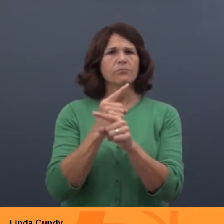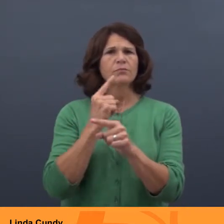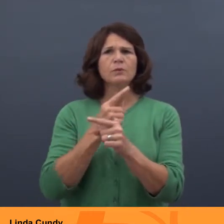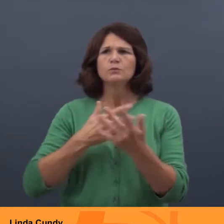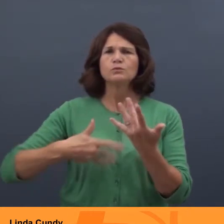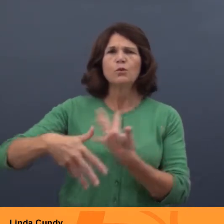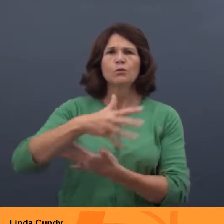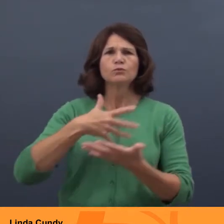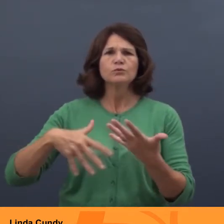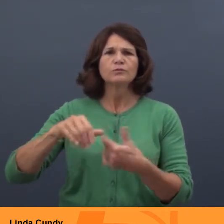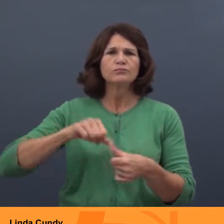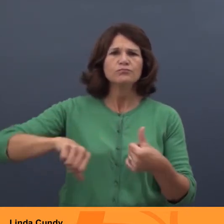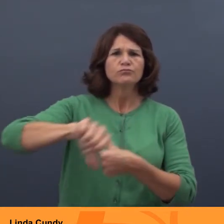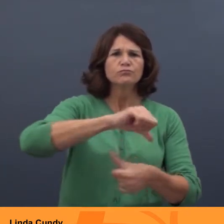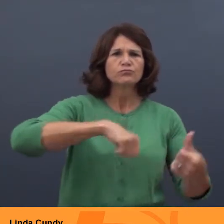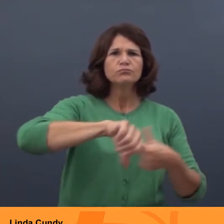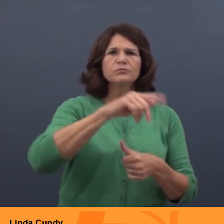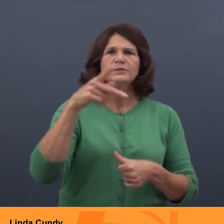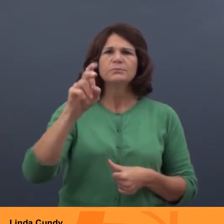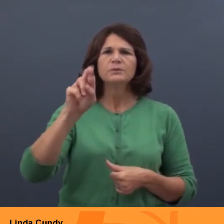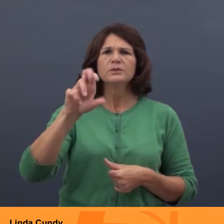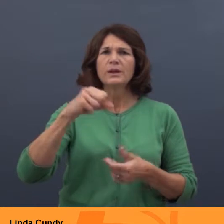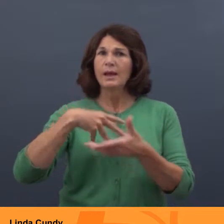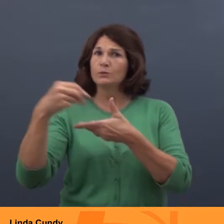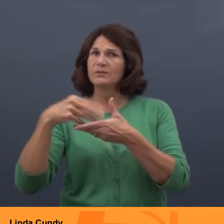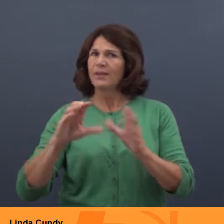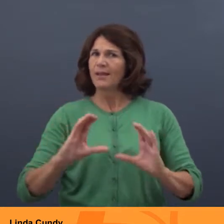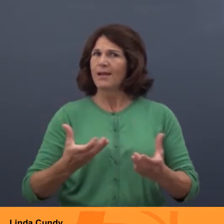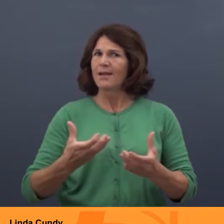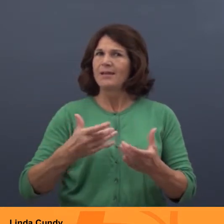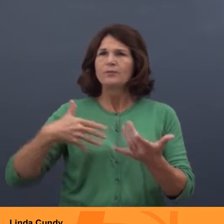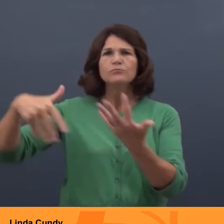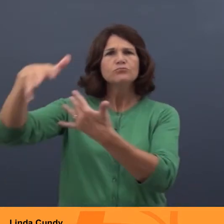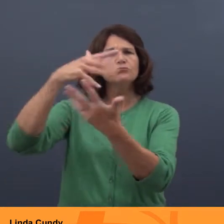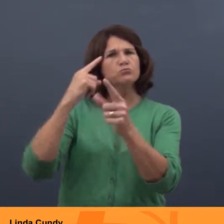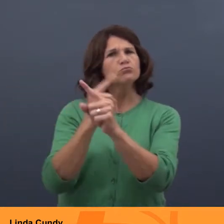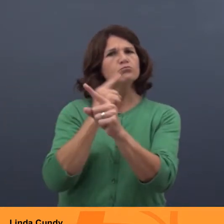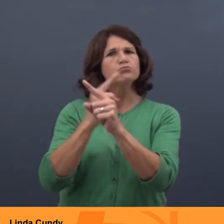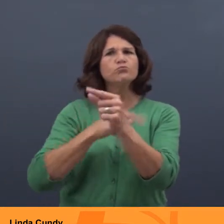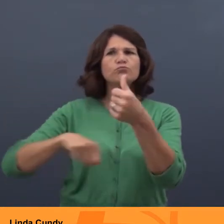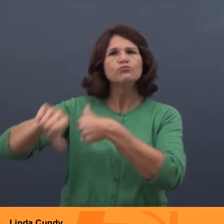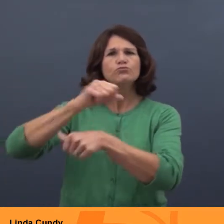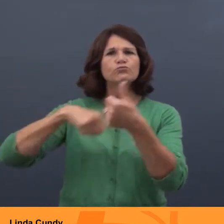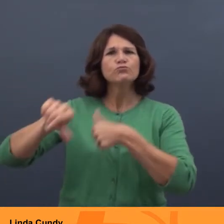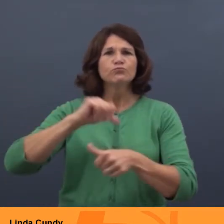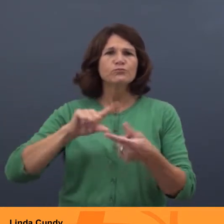Do they display appropriate social interaction with peers outside of the class?